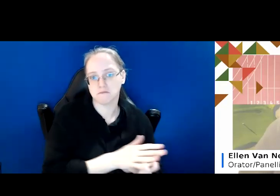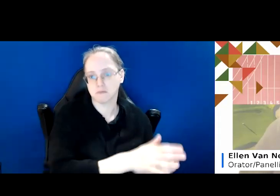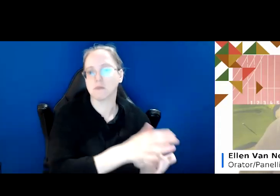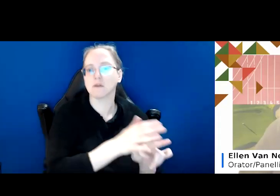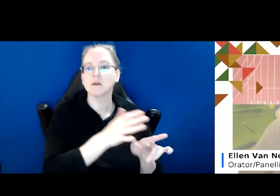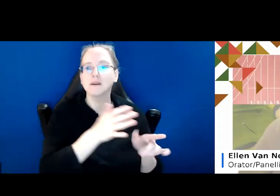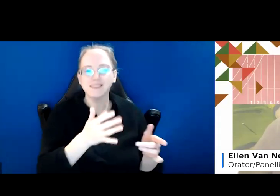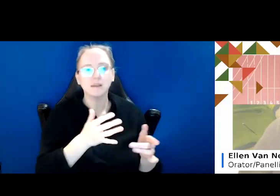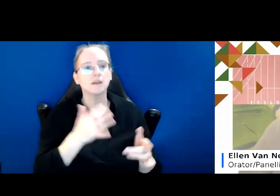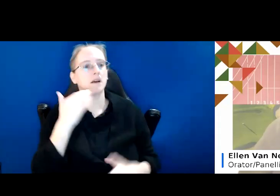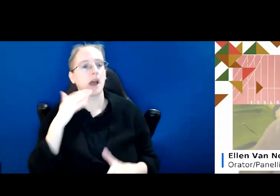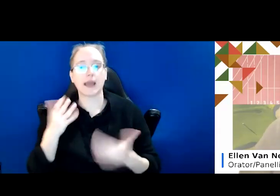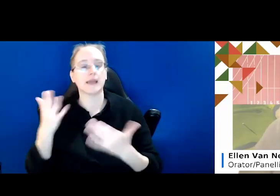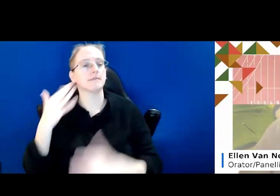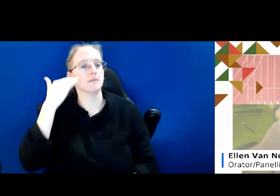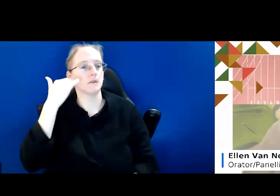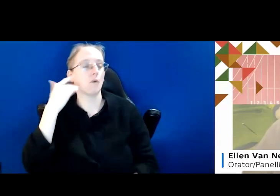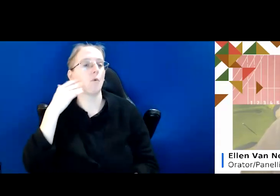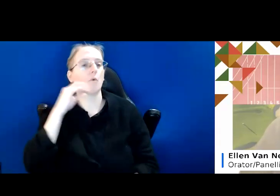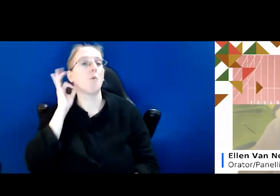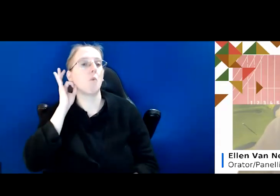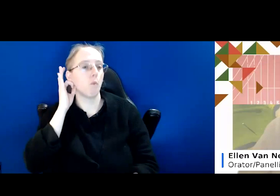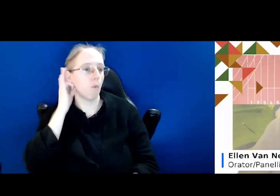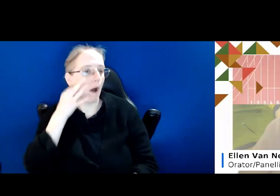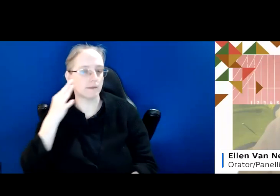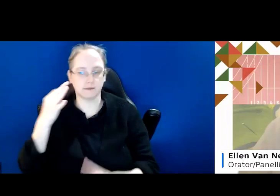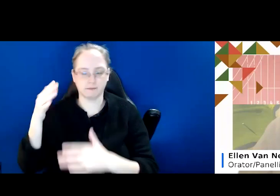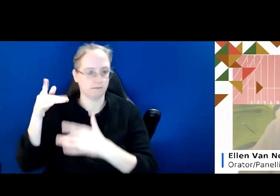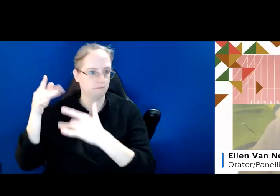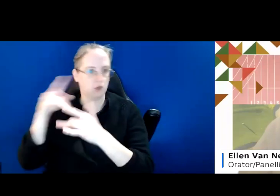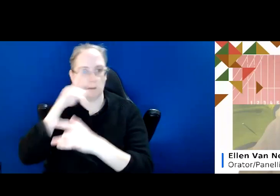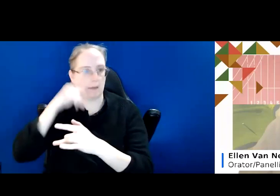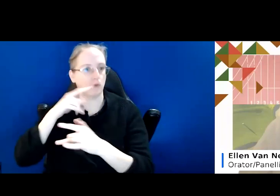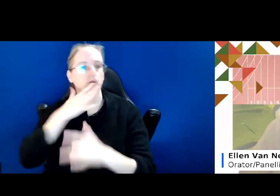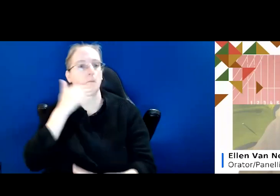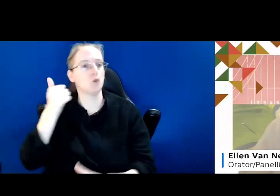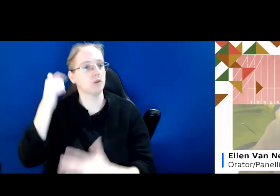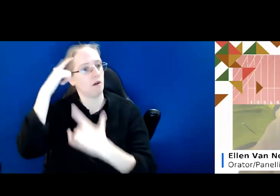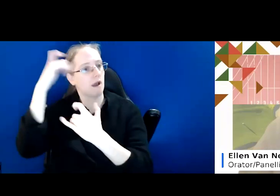white gendered beauty standards, particularly on our young people.